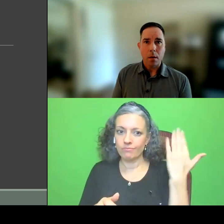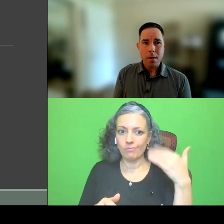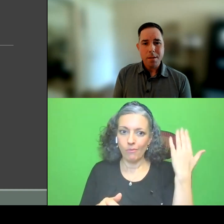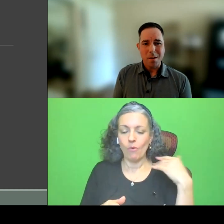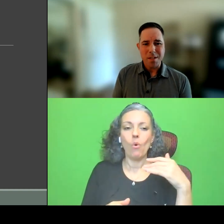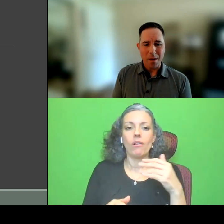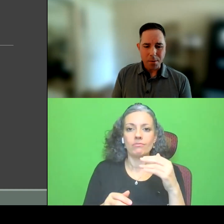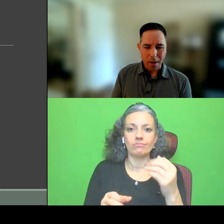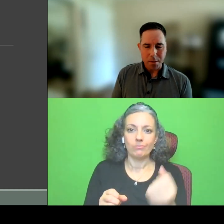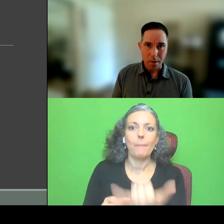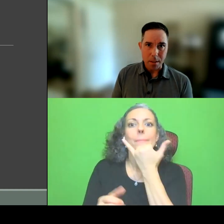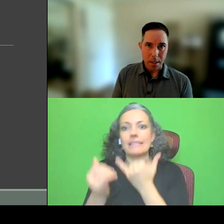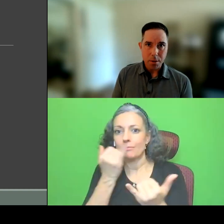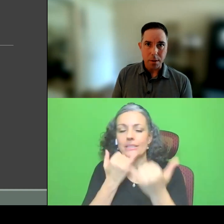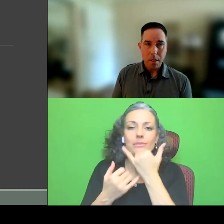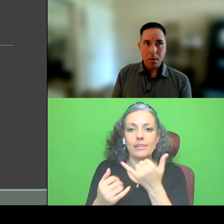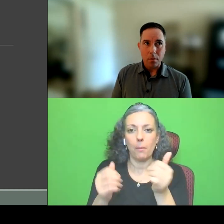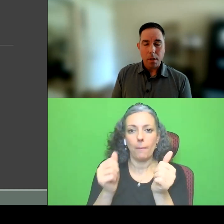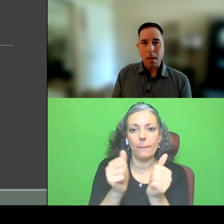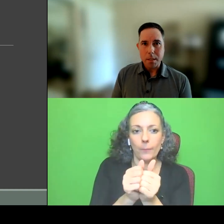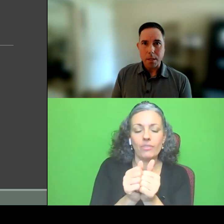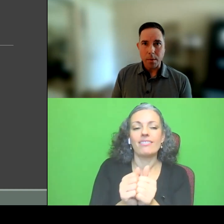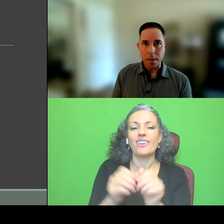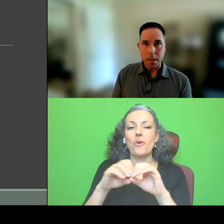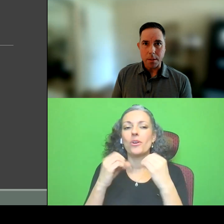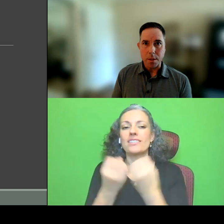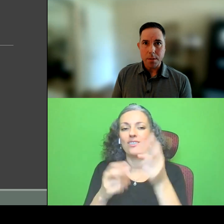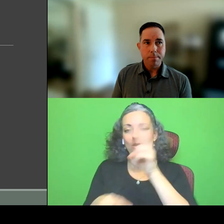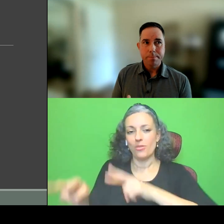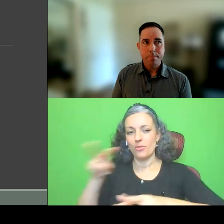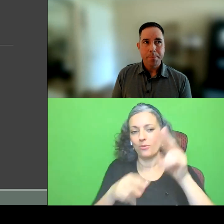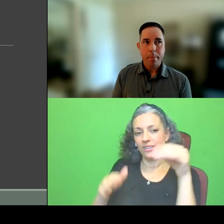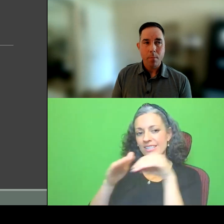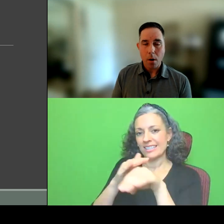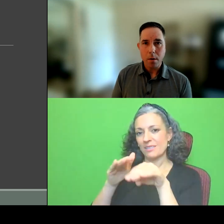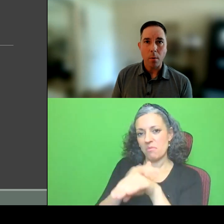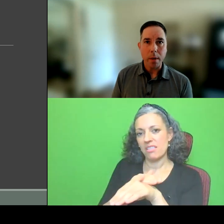A lot of it comes down to as an organization looking at accessibility as just part of what we